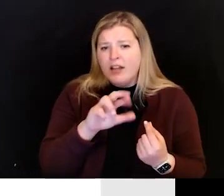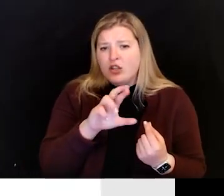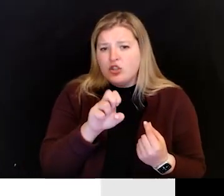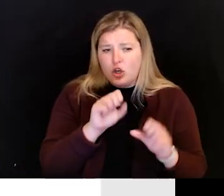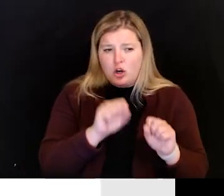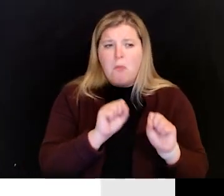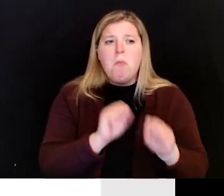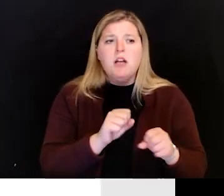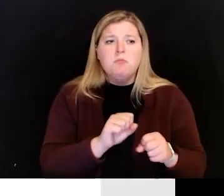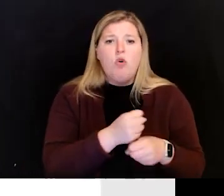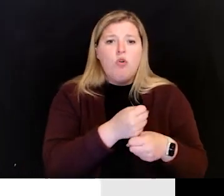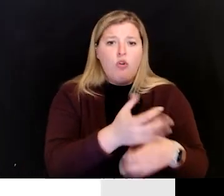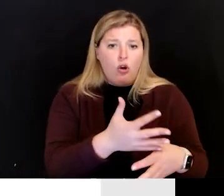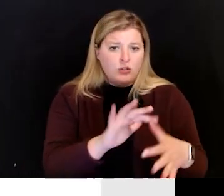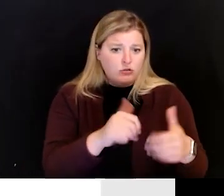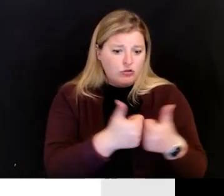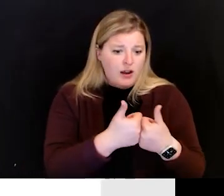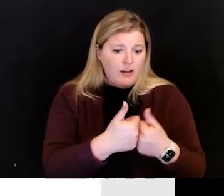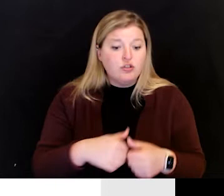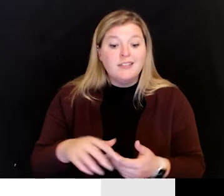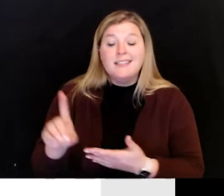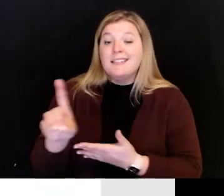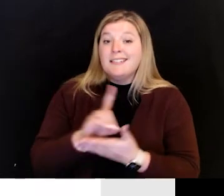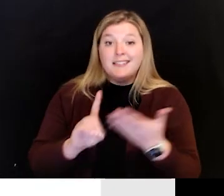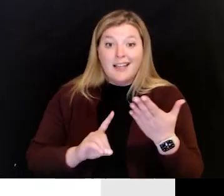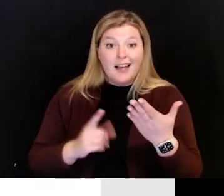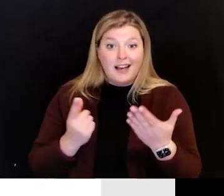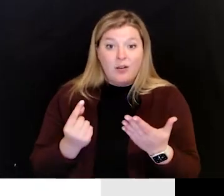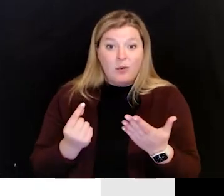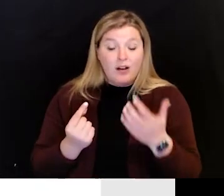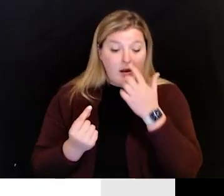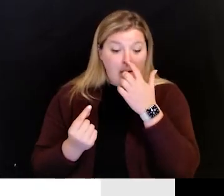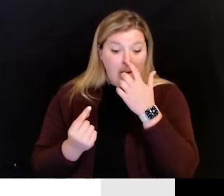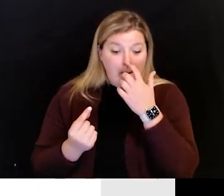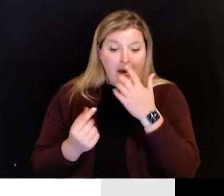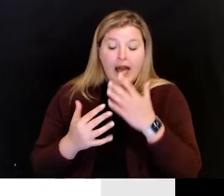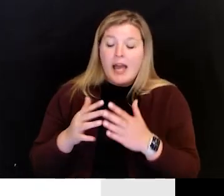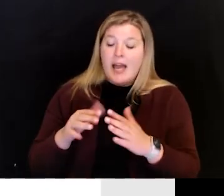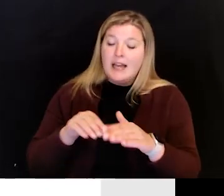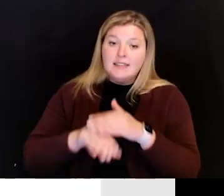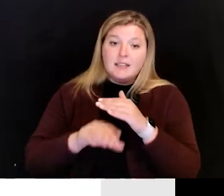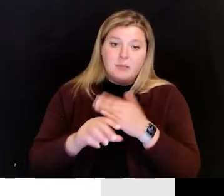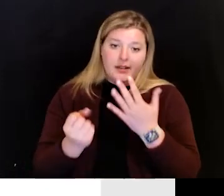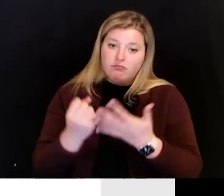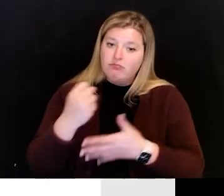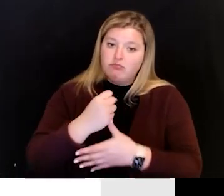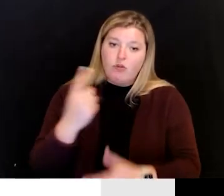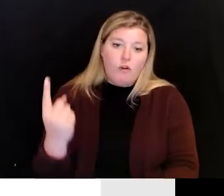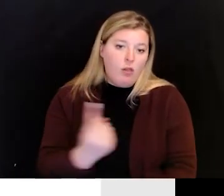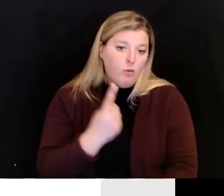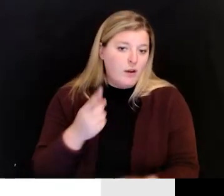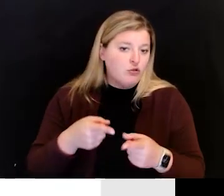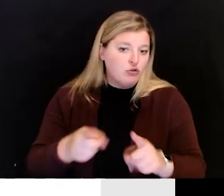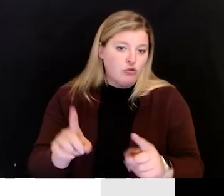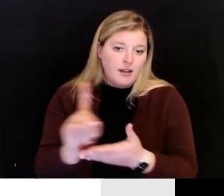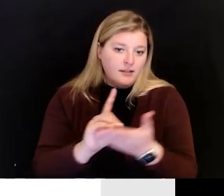The design phase, accessibility is always at the front of the team's mind. And then as we implement and test,